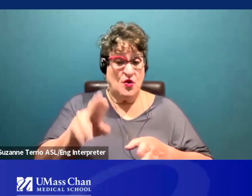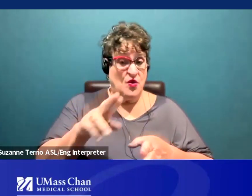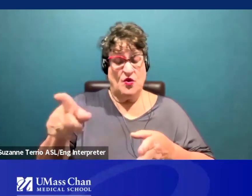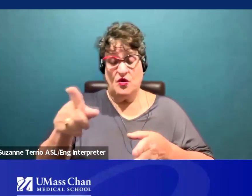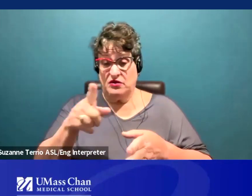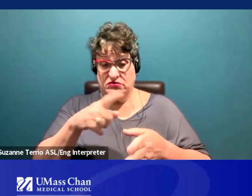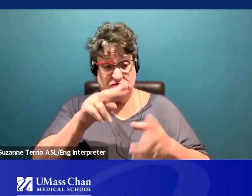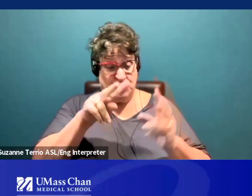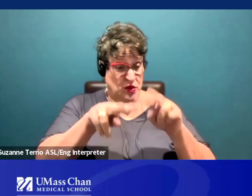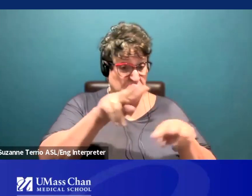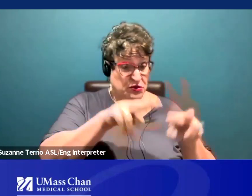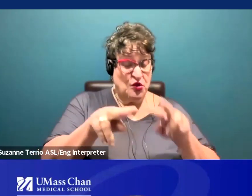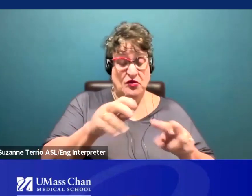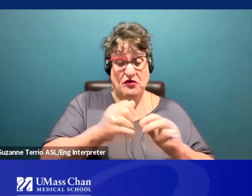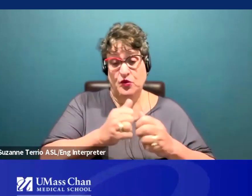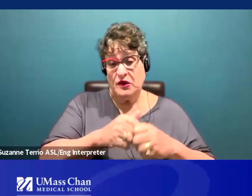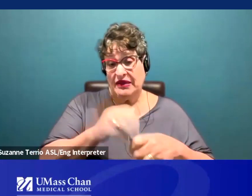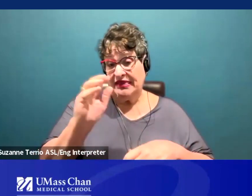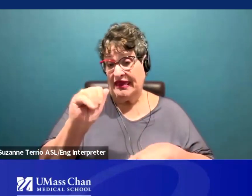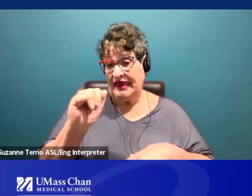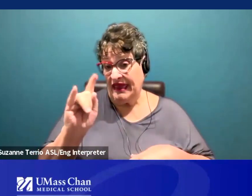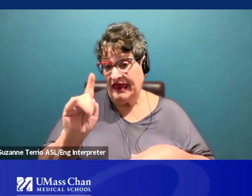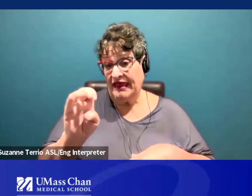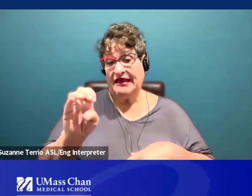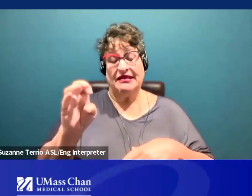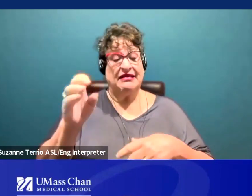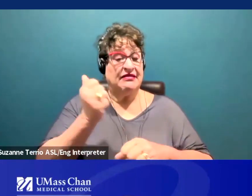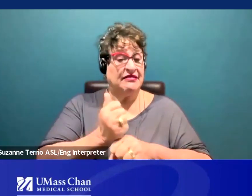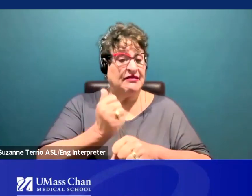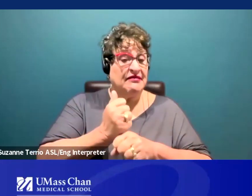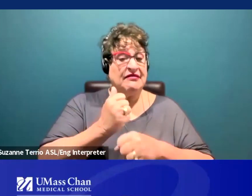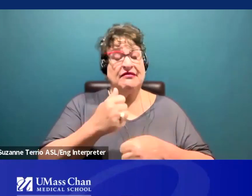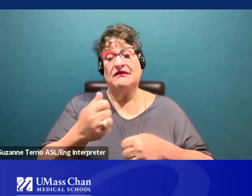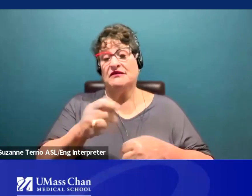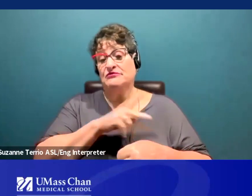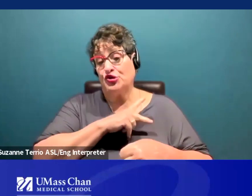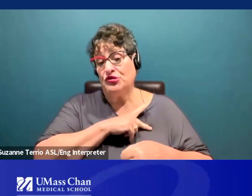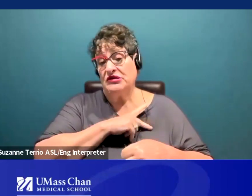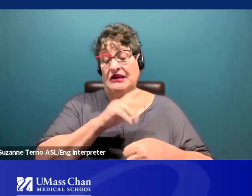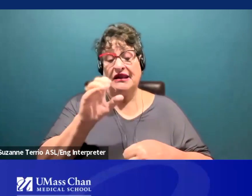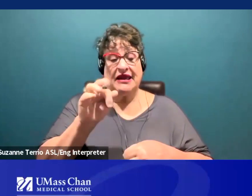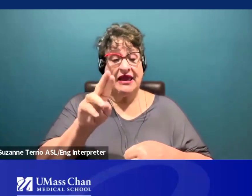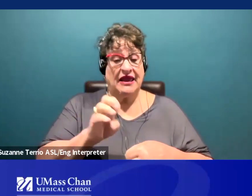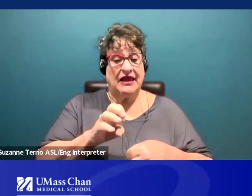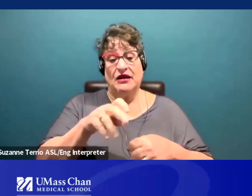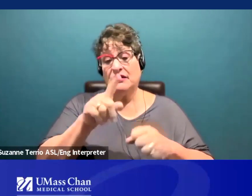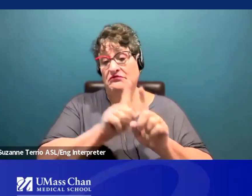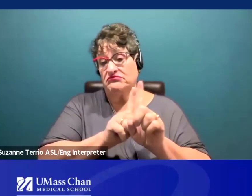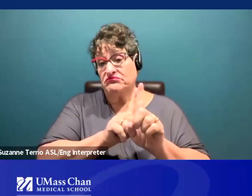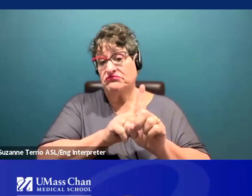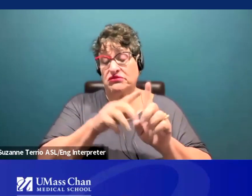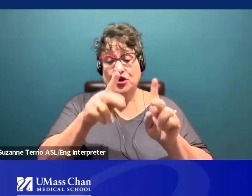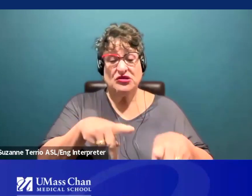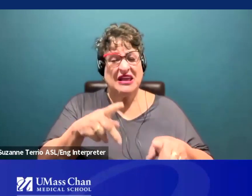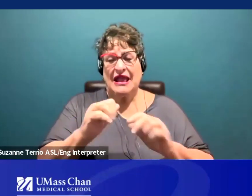their IHSS worker or their personal care attendant? How do you ensure that accommodations are there in the evaluation process?